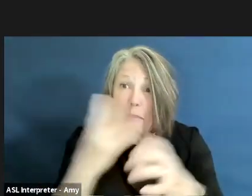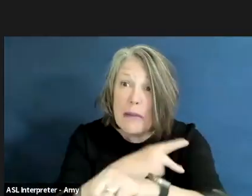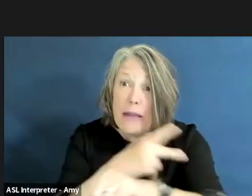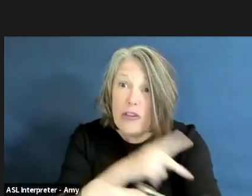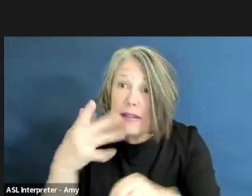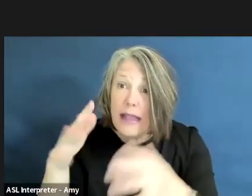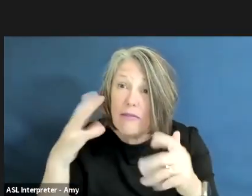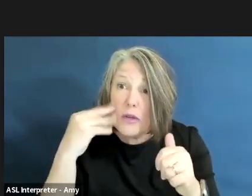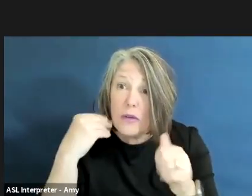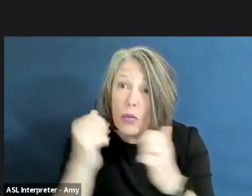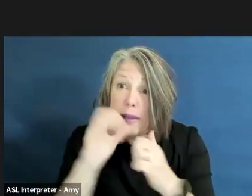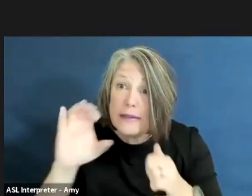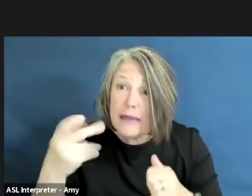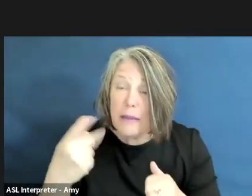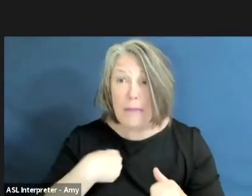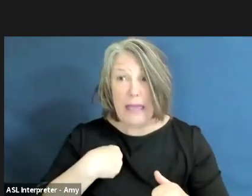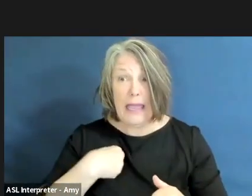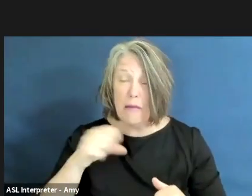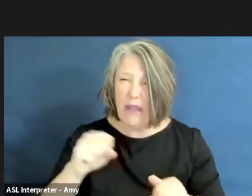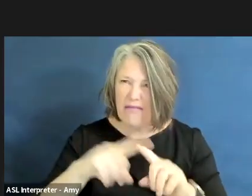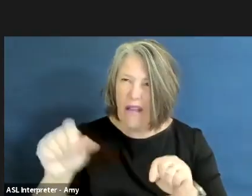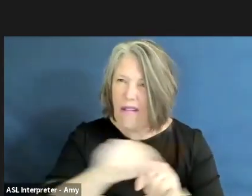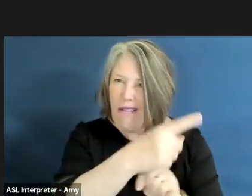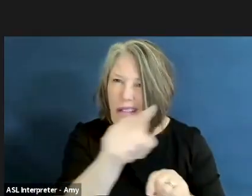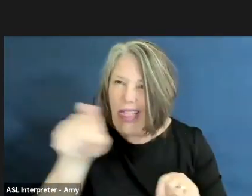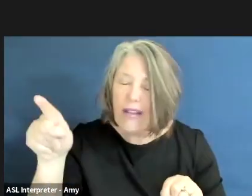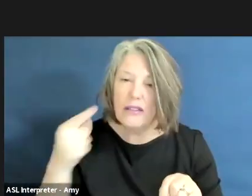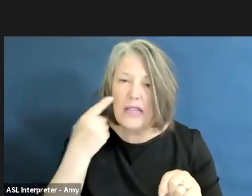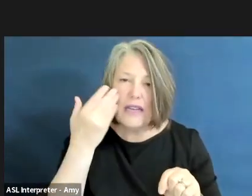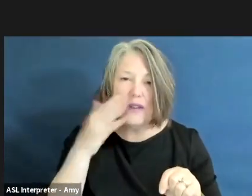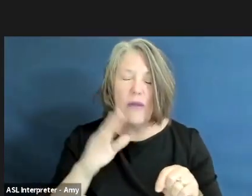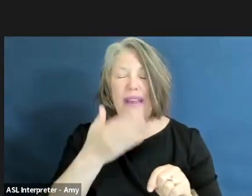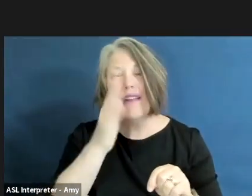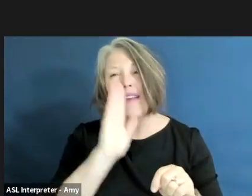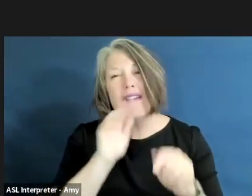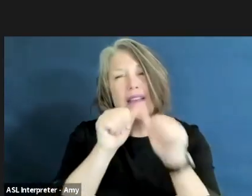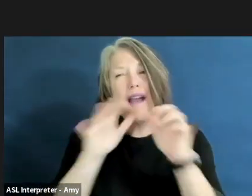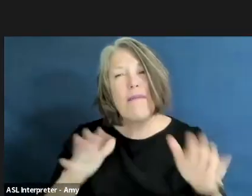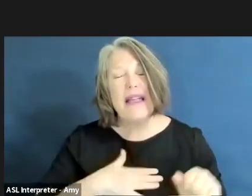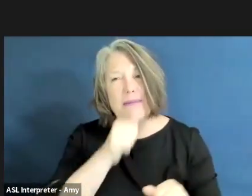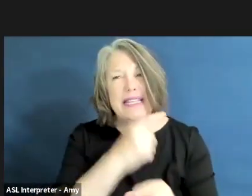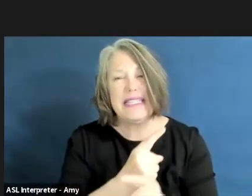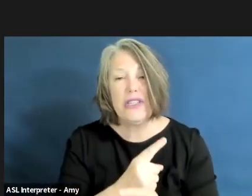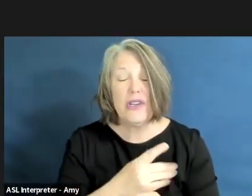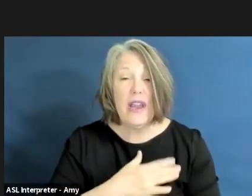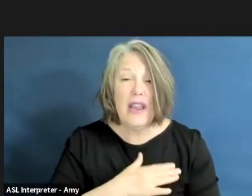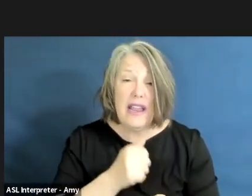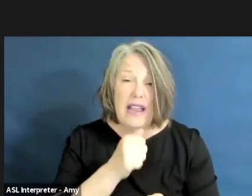but God bless my sister. Because she didn't know anything of this was going on,